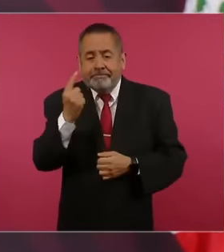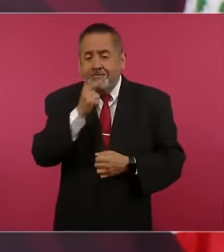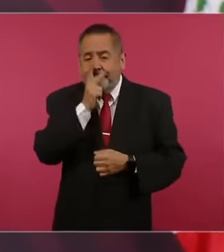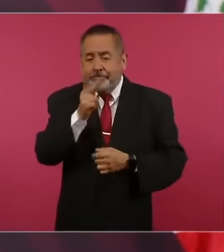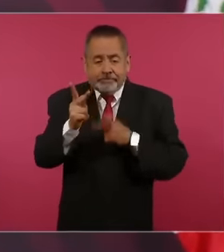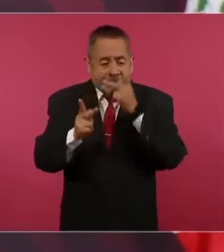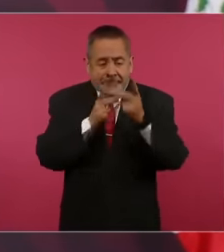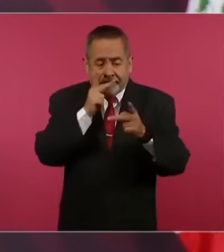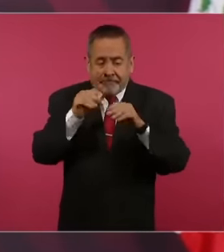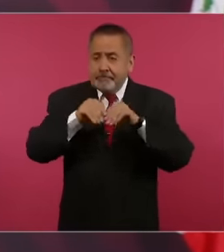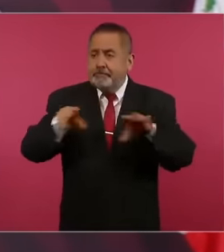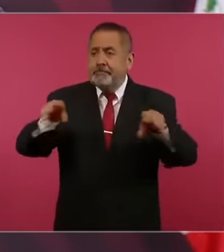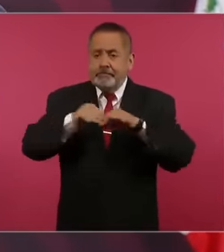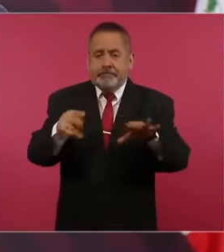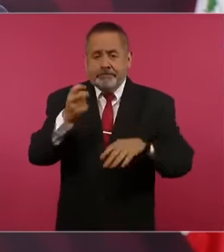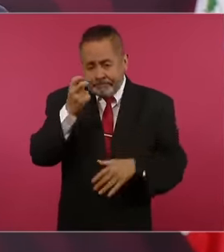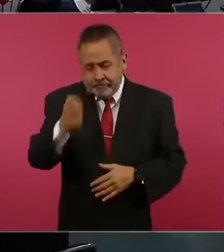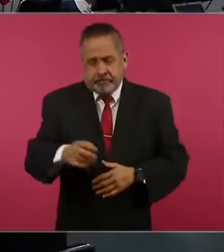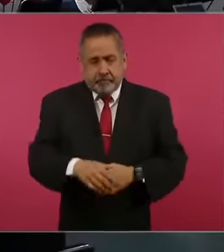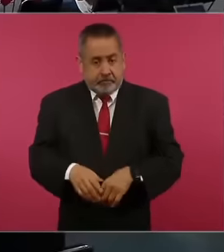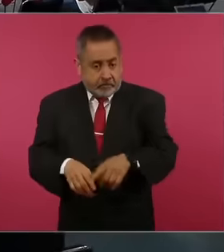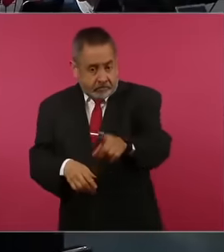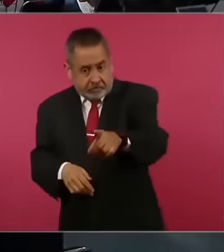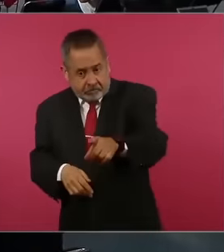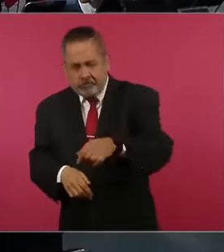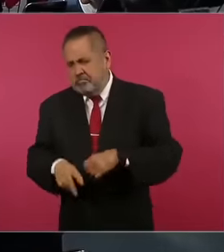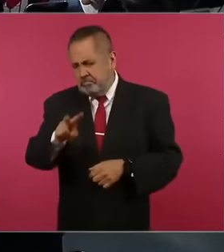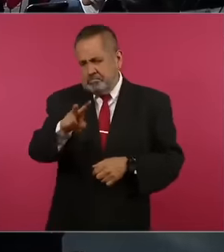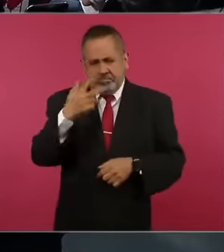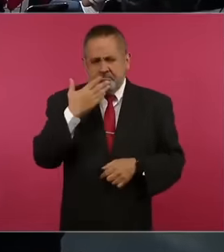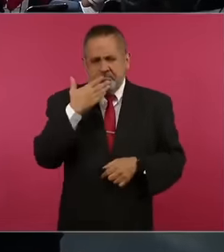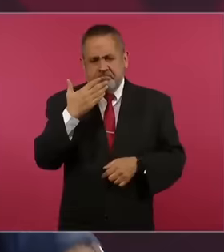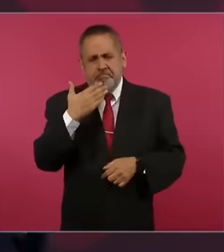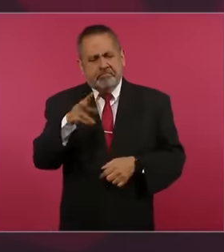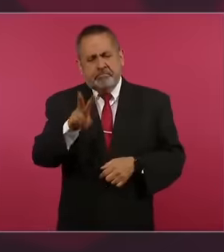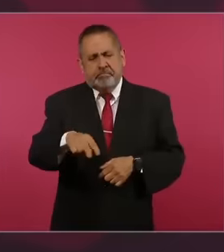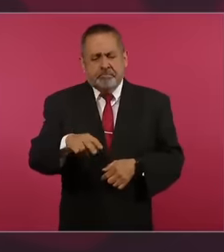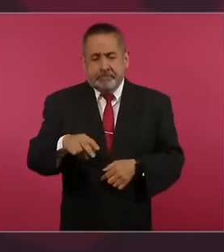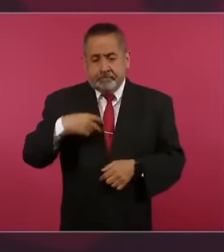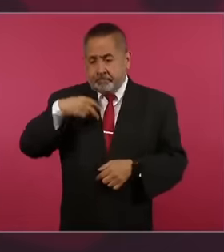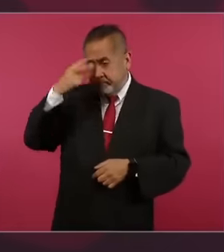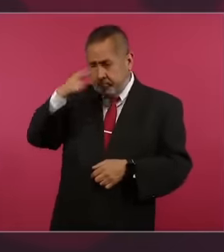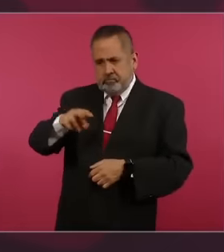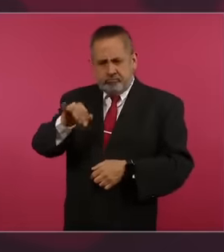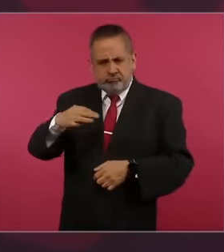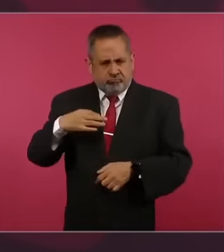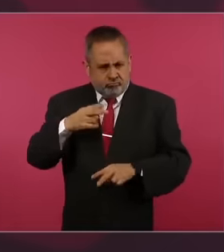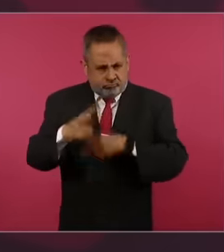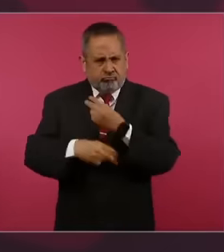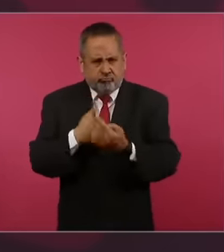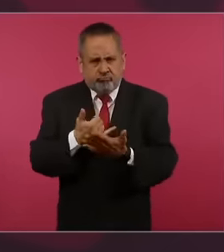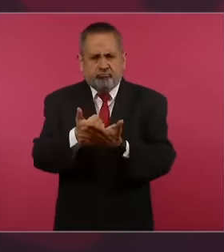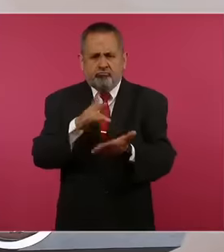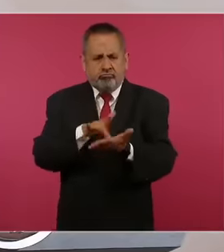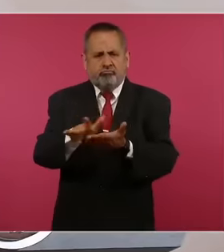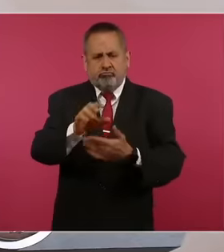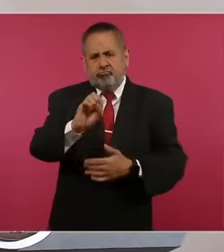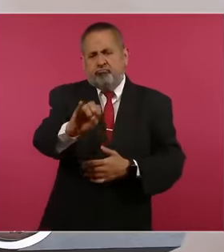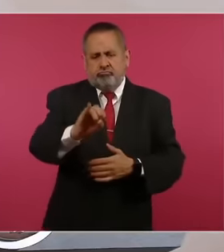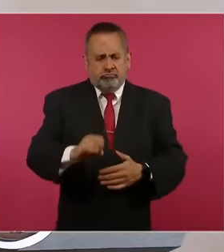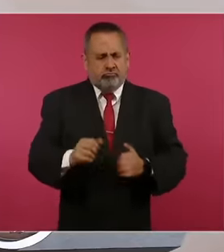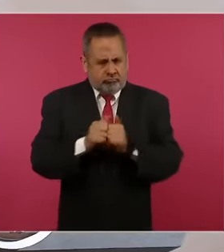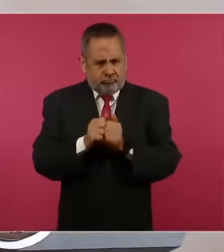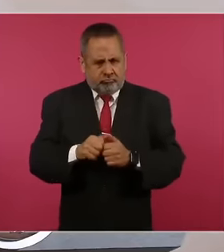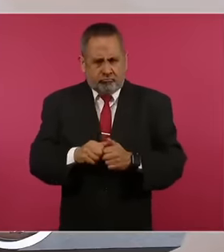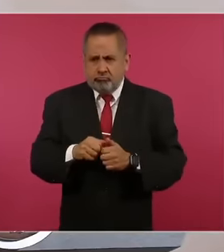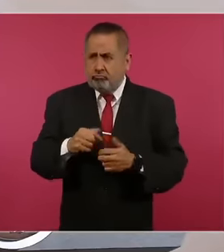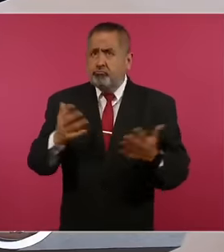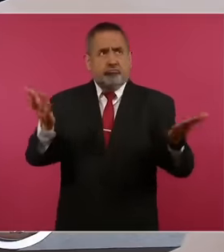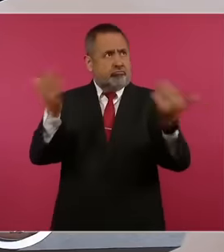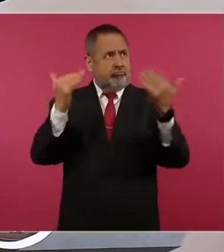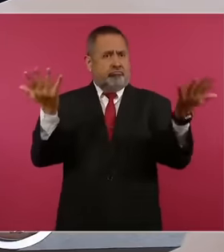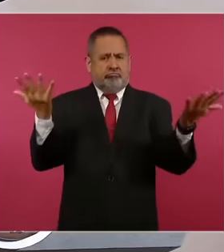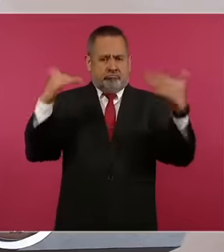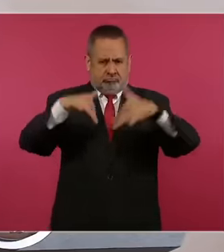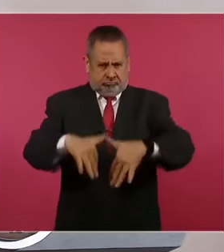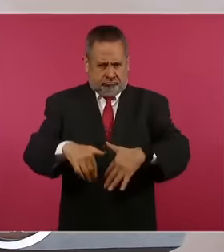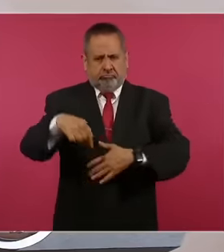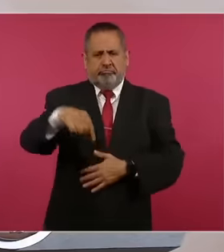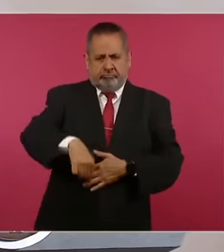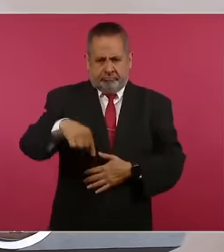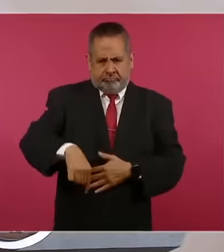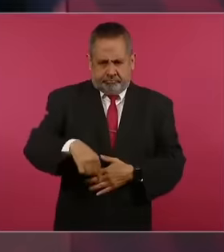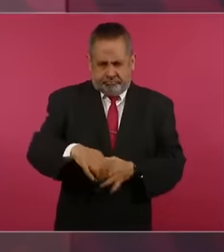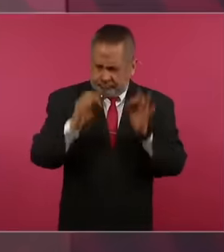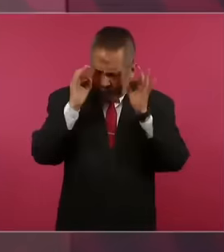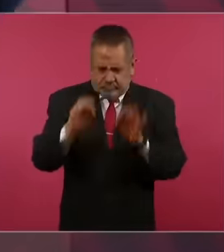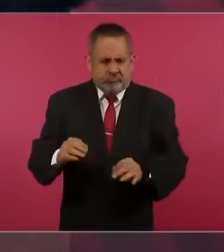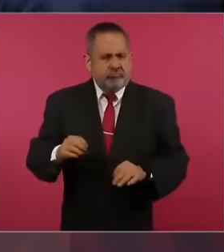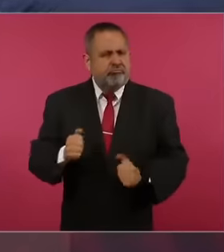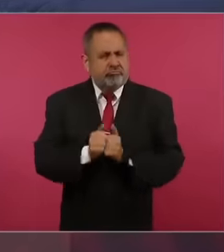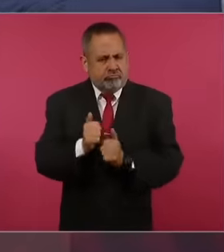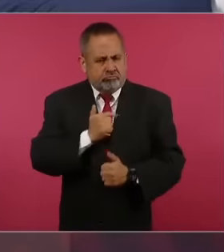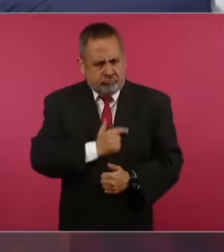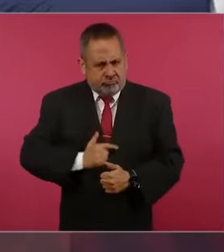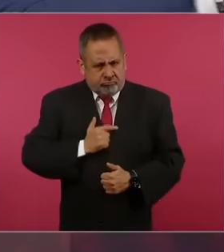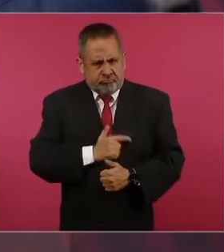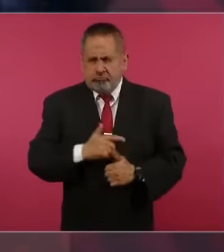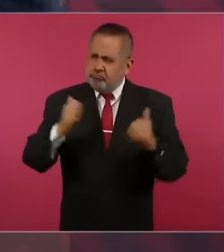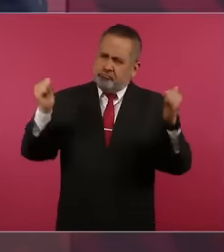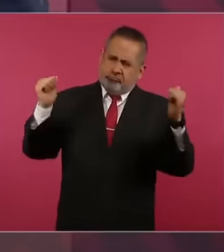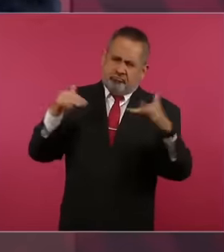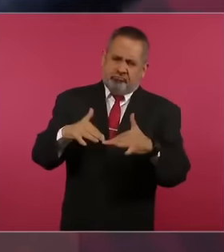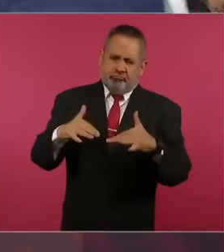well. That and Mexico would be willing to host a convention, a great